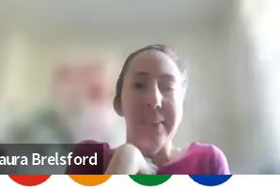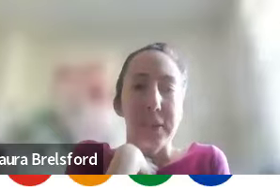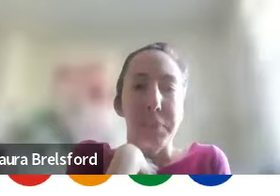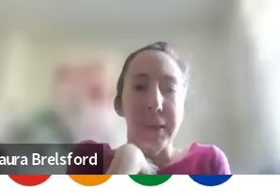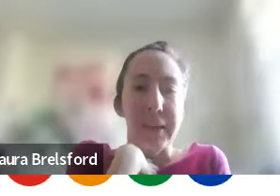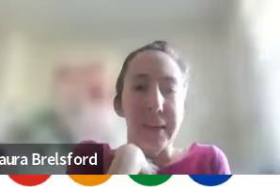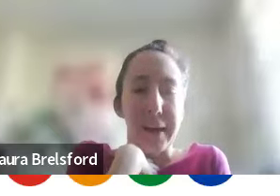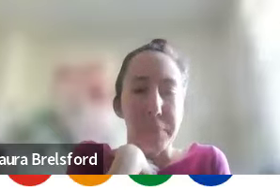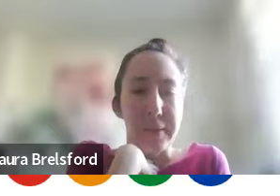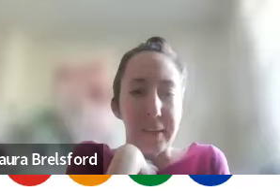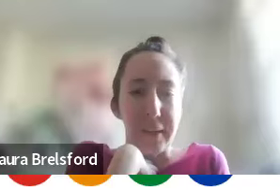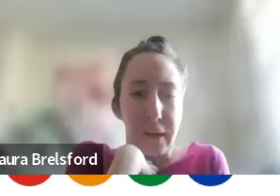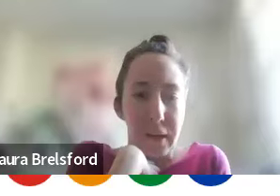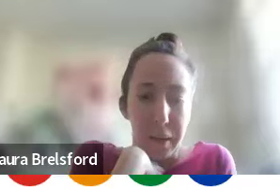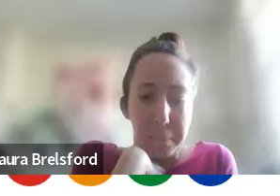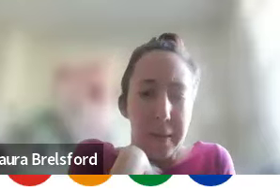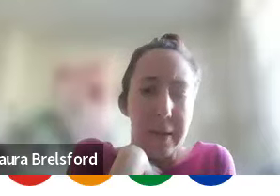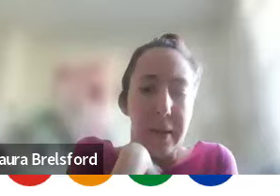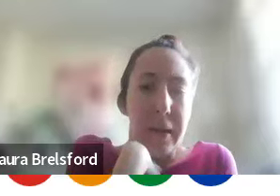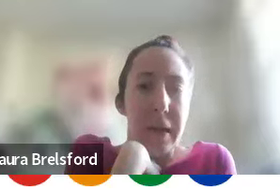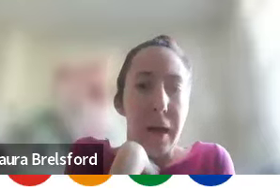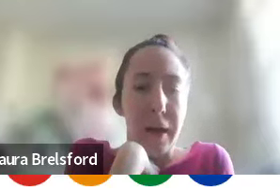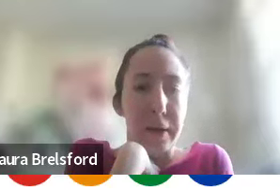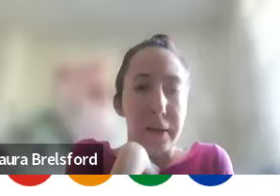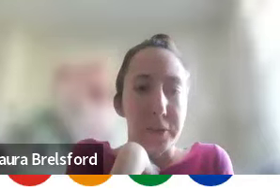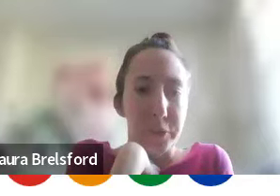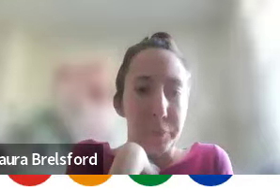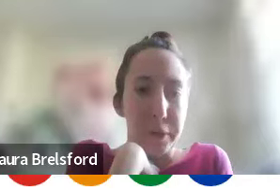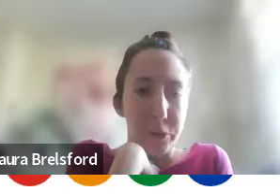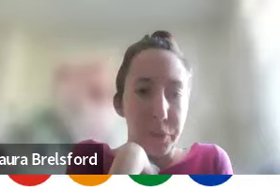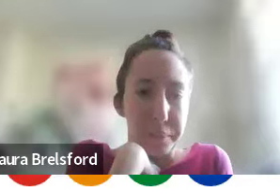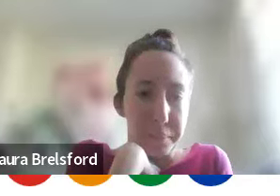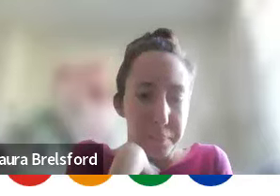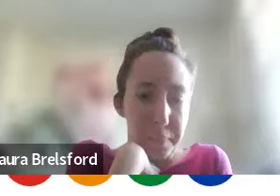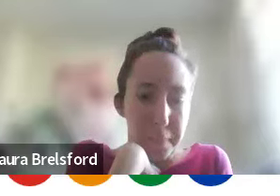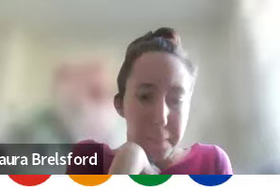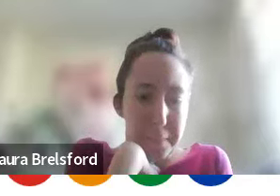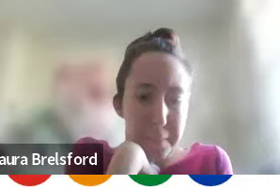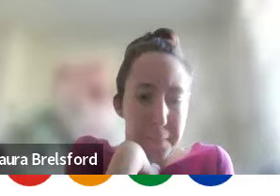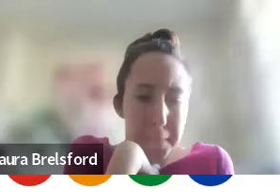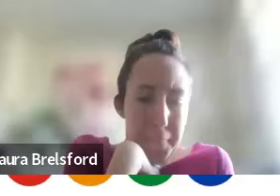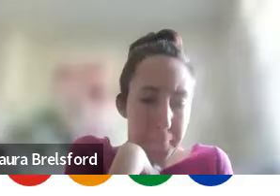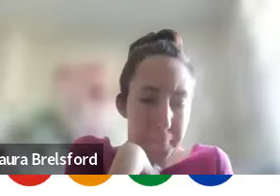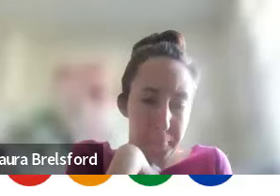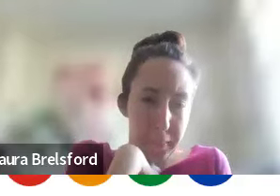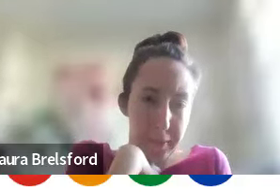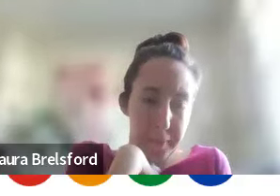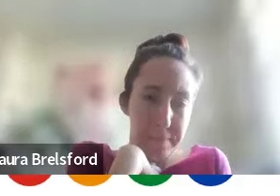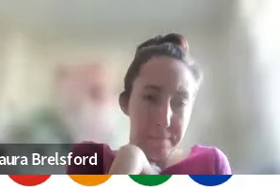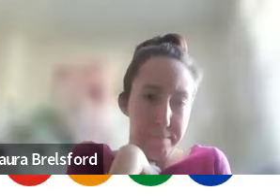HANDS-FREE, PLEASE REACH OUT TO US. AGAIN,